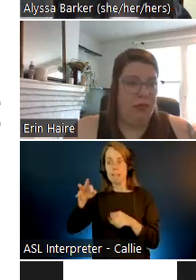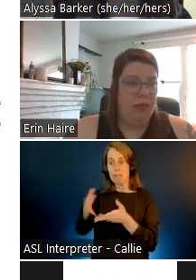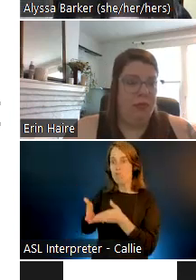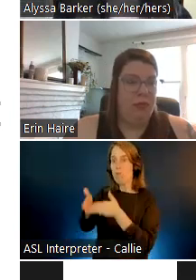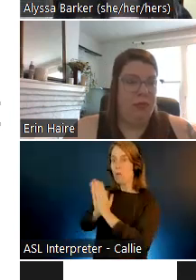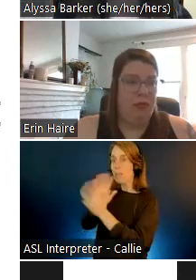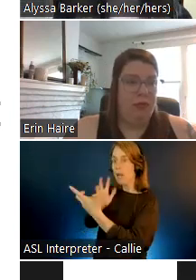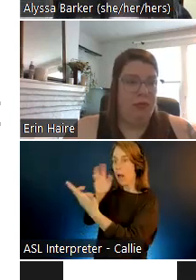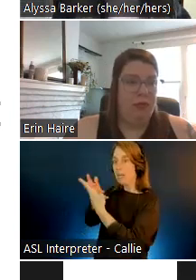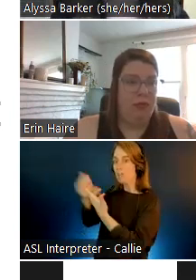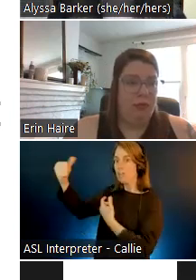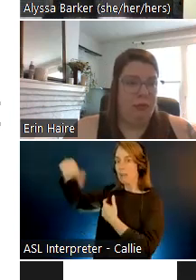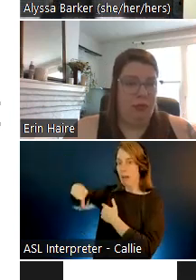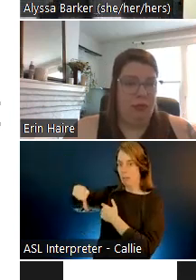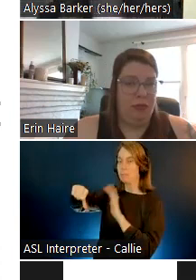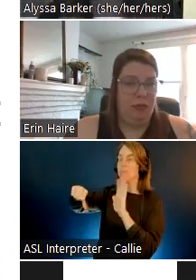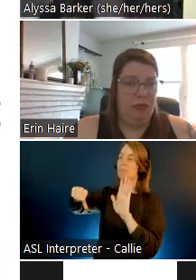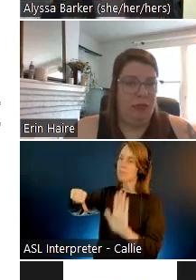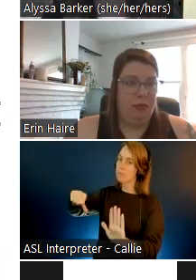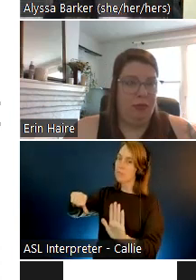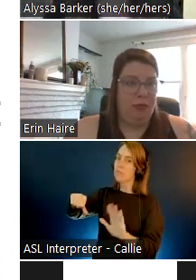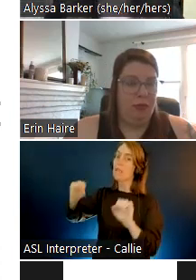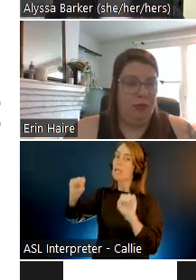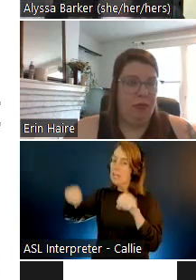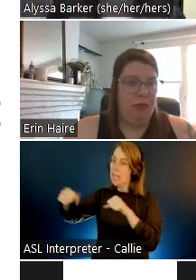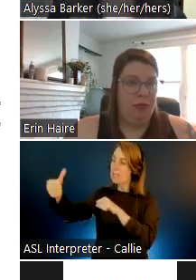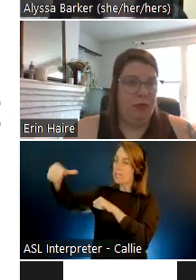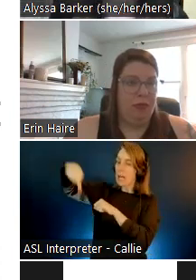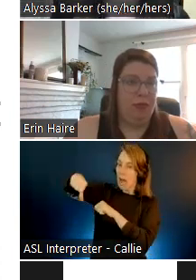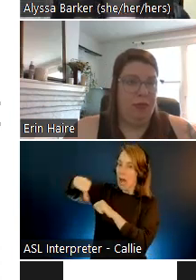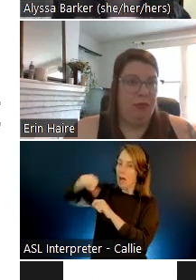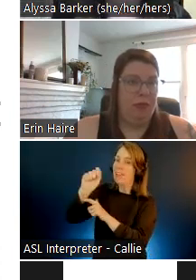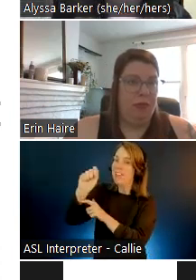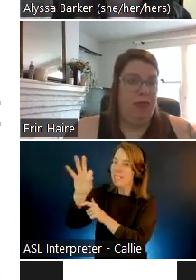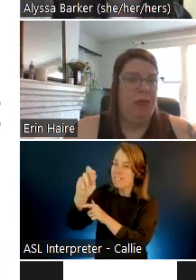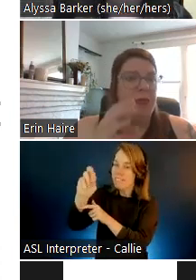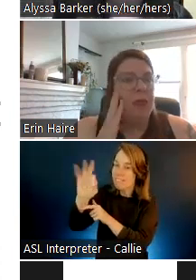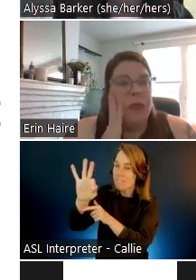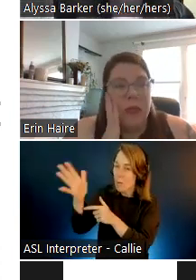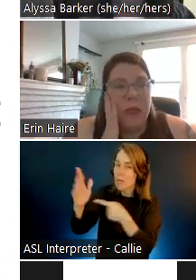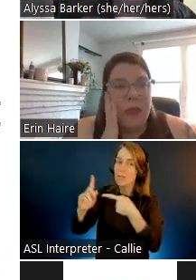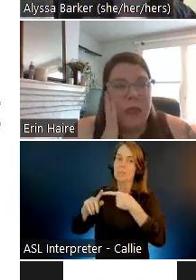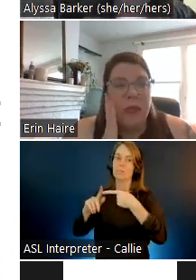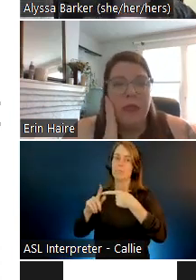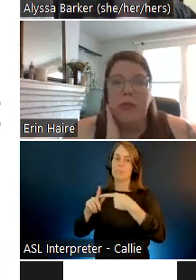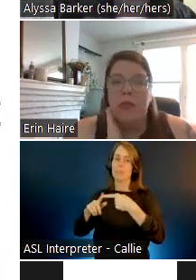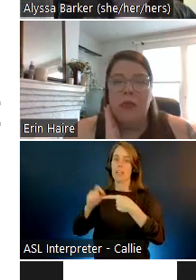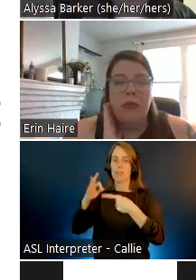is an undue financial and administrative burden and and HUD specifically uses that language